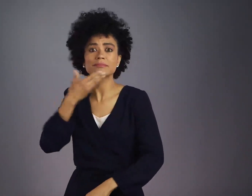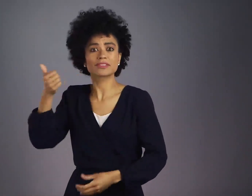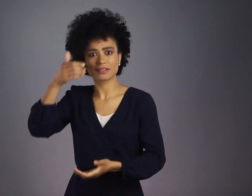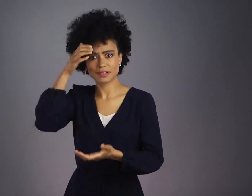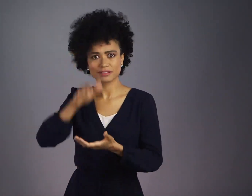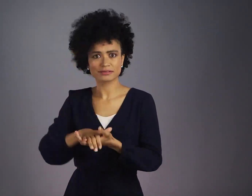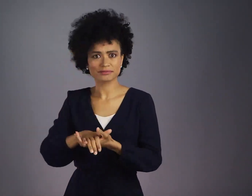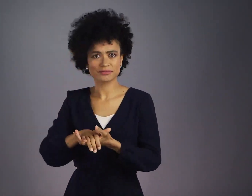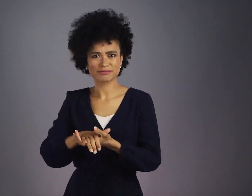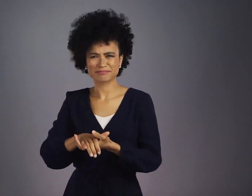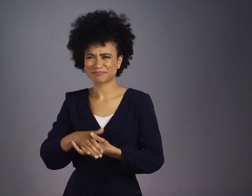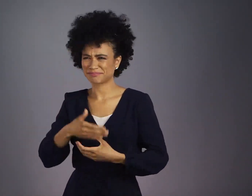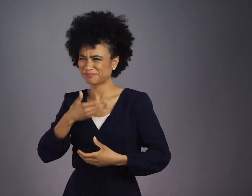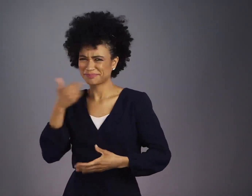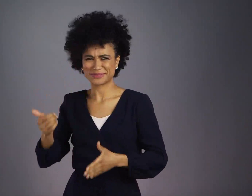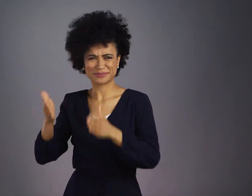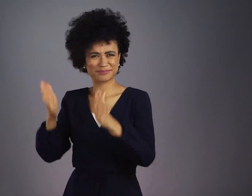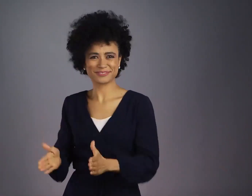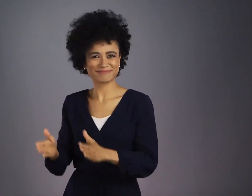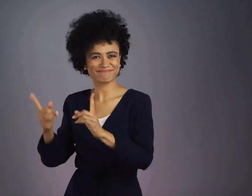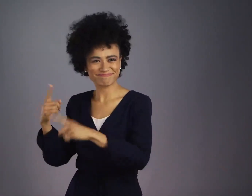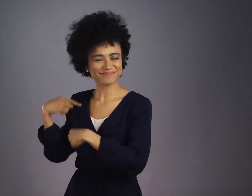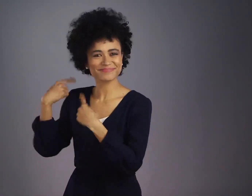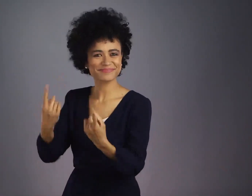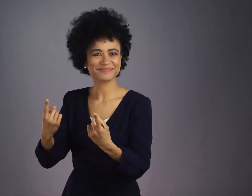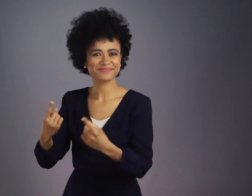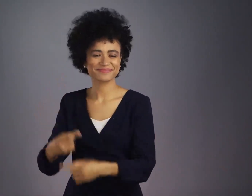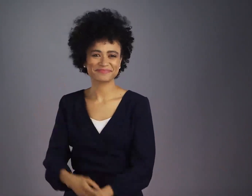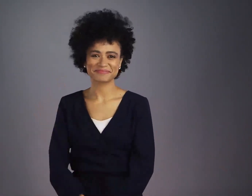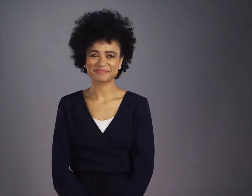Today most of our men are better husbands and fathers than ever before.